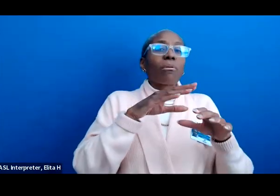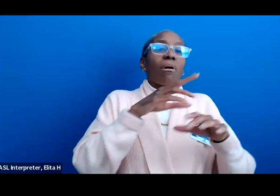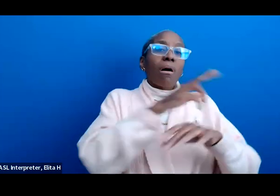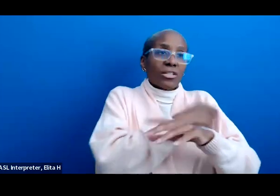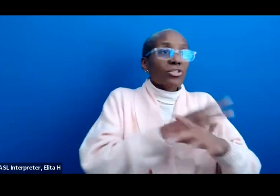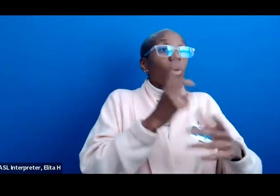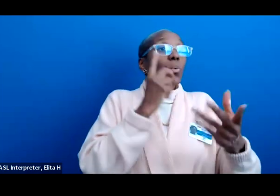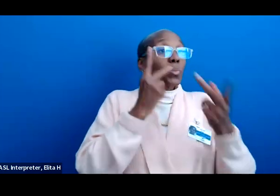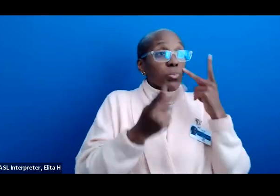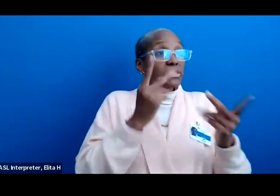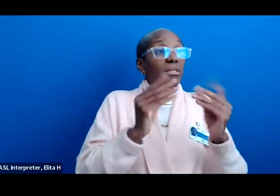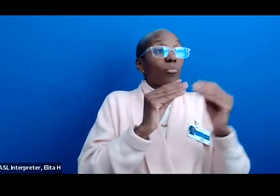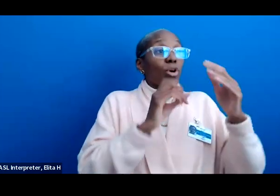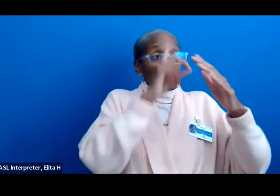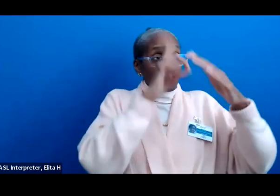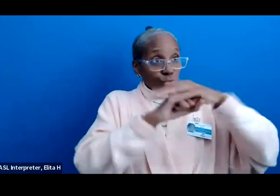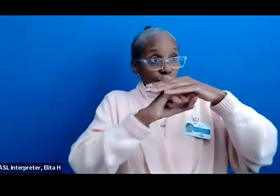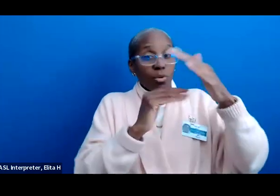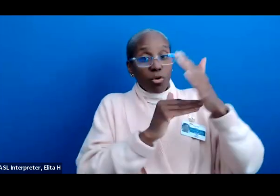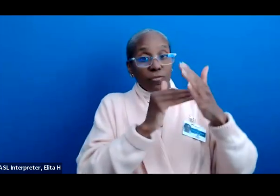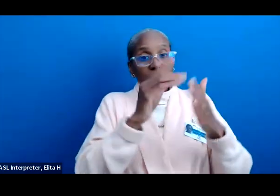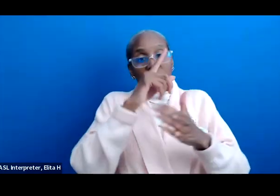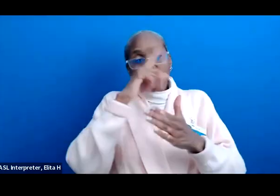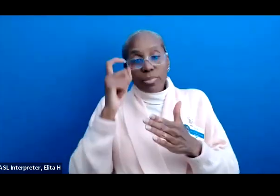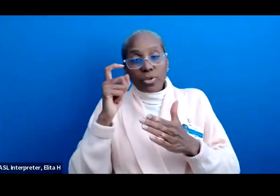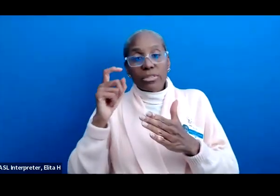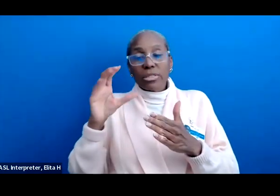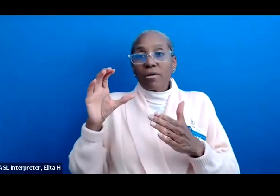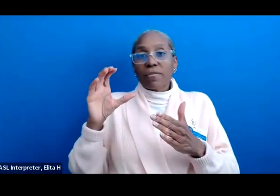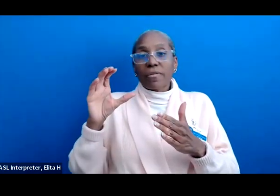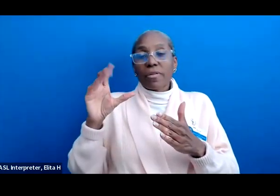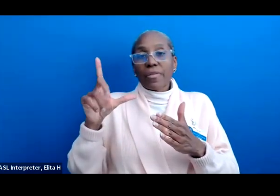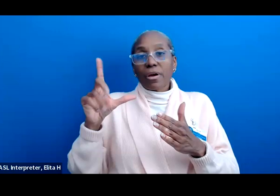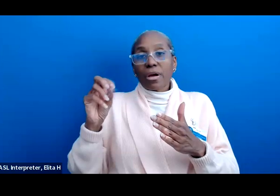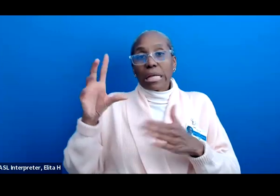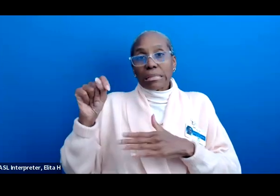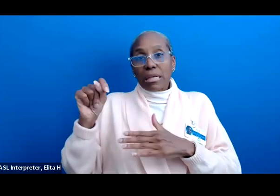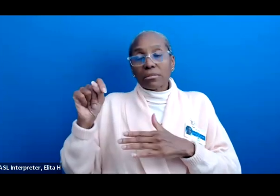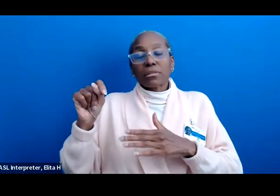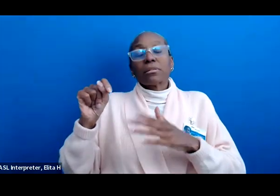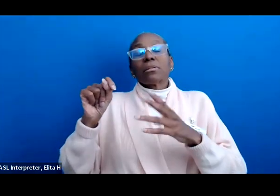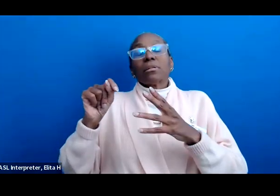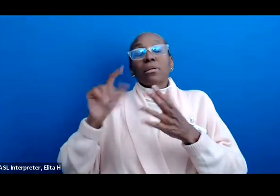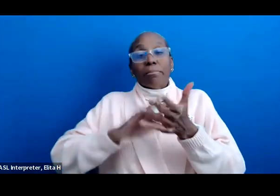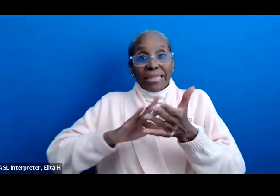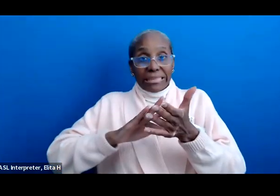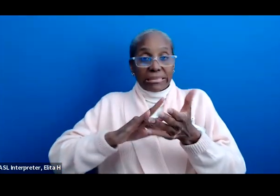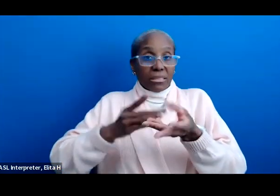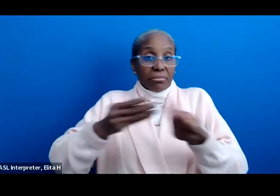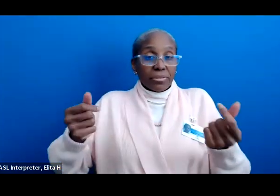than they see now because of the clot buster drugs that they have. Spinal cord injury is extremely rare.